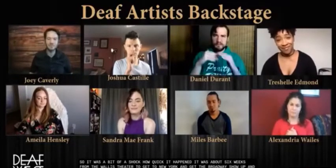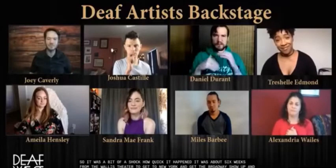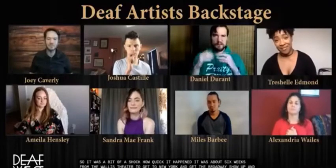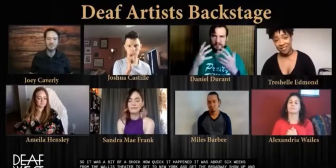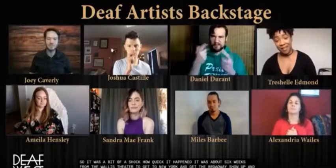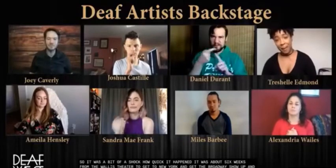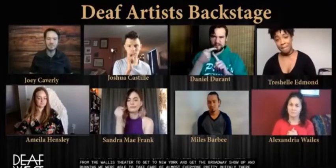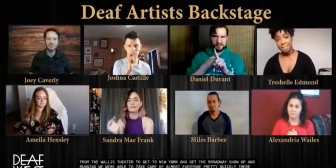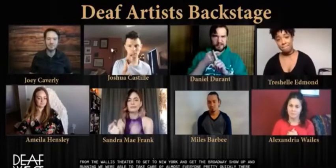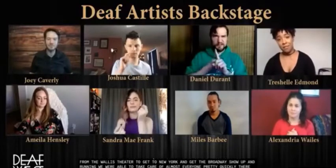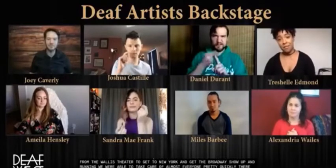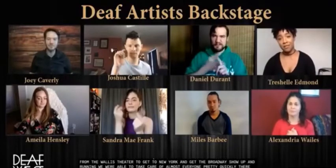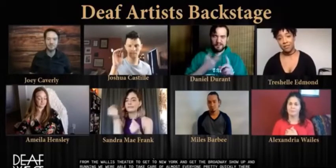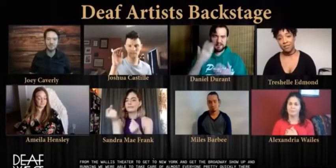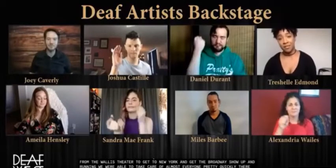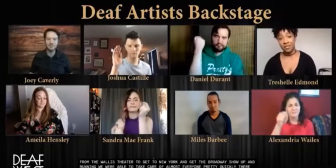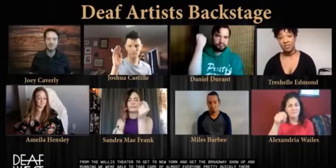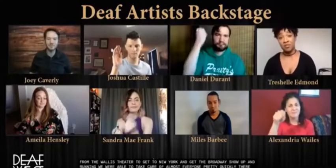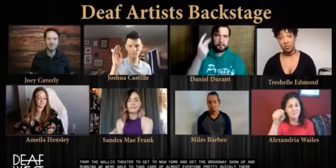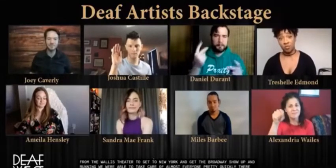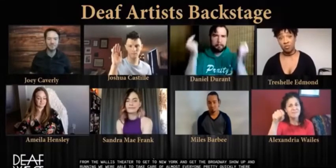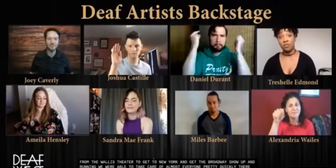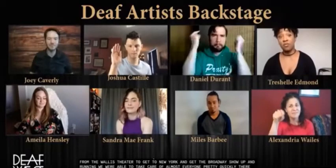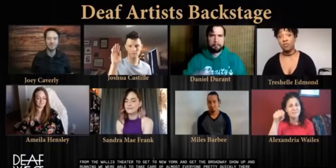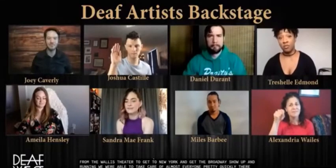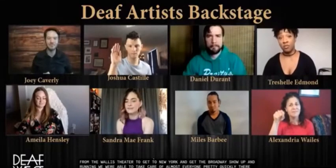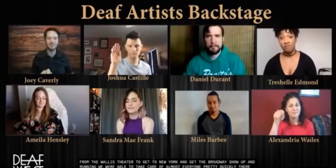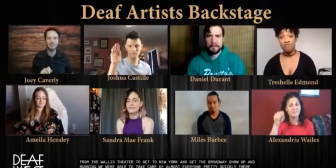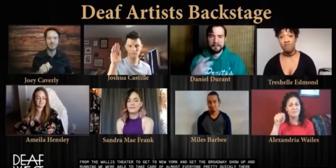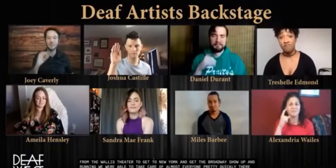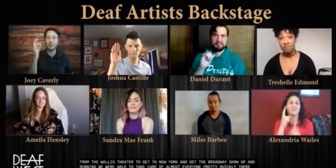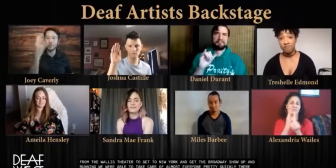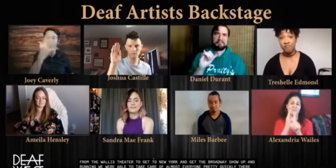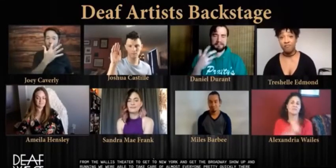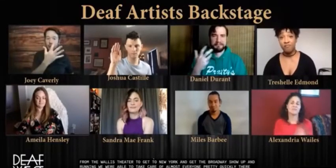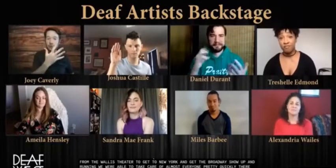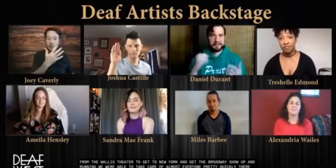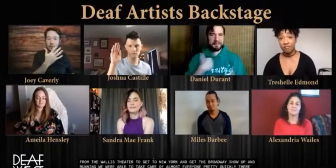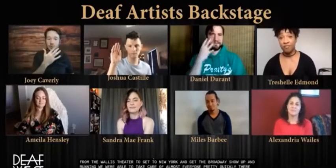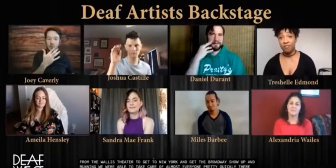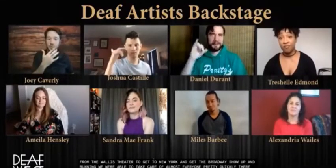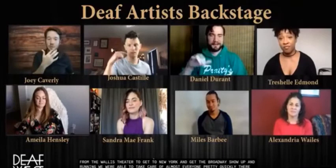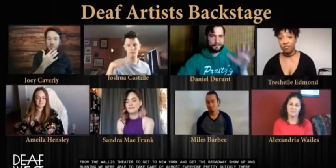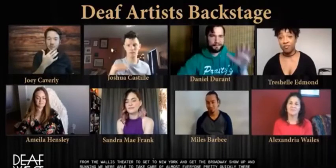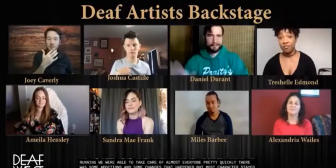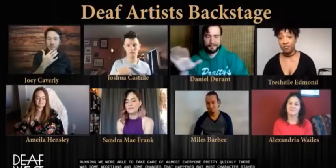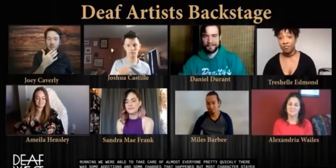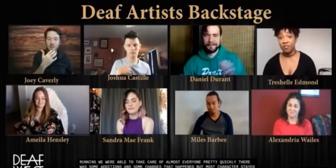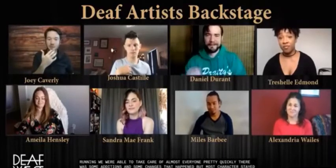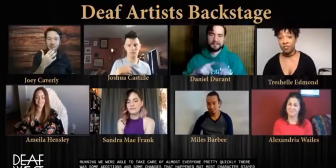with a few cast changes happening with like a month or so. I think our show held its own and did very well.